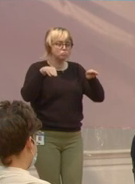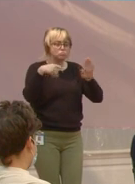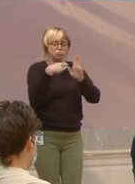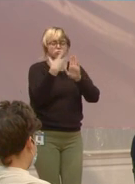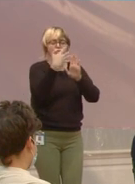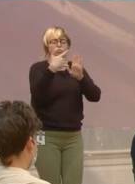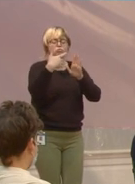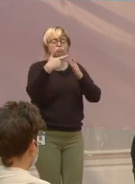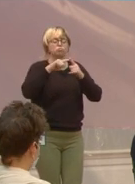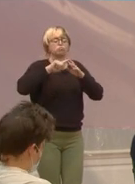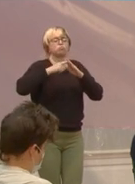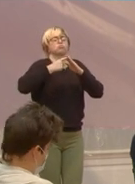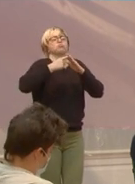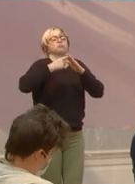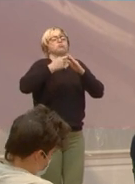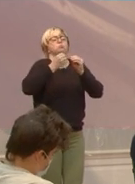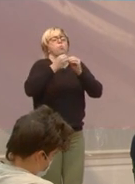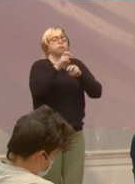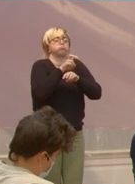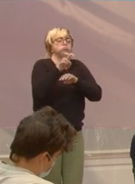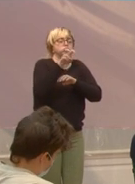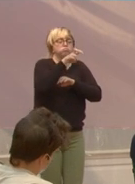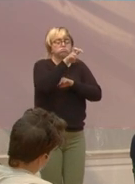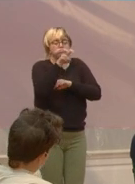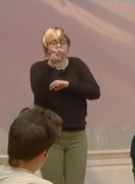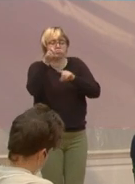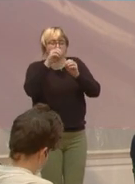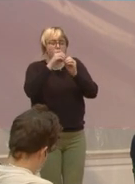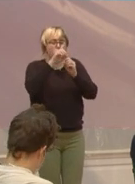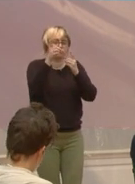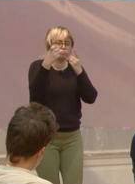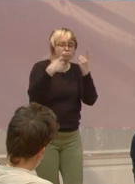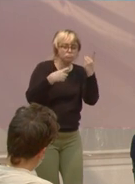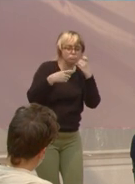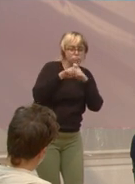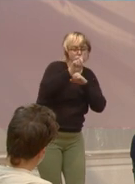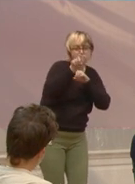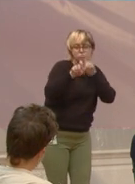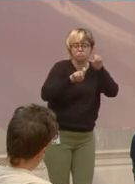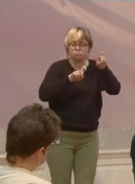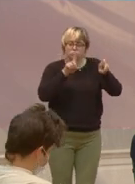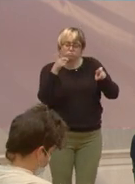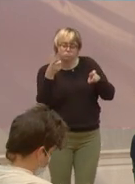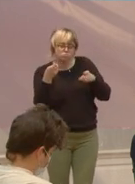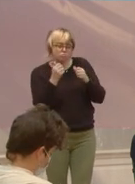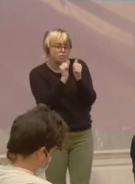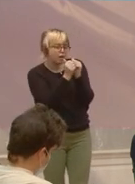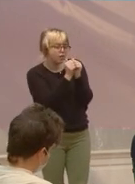way to further those journeys through questioning how how to